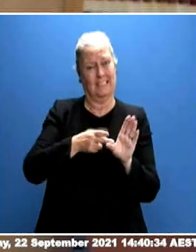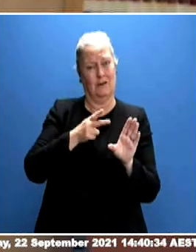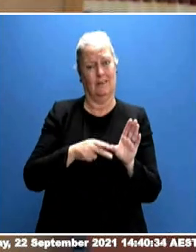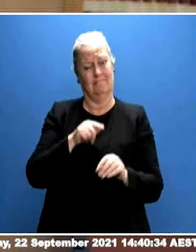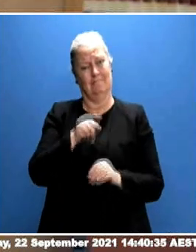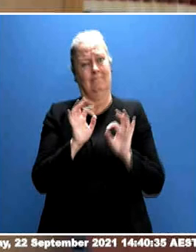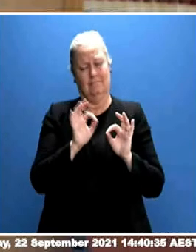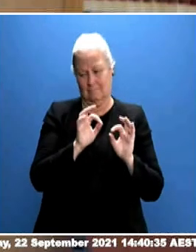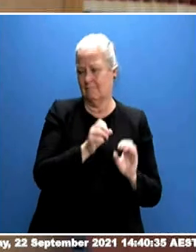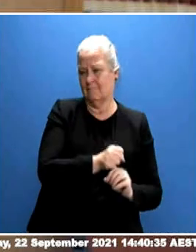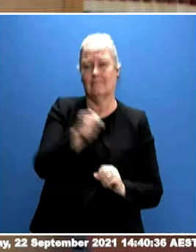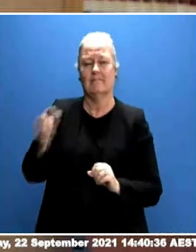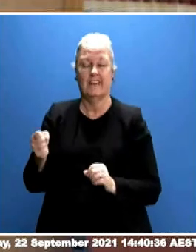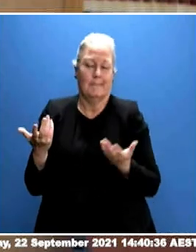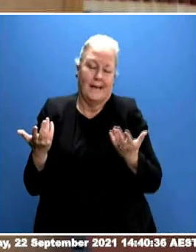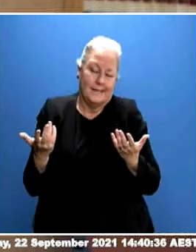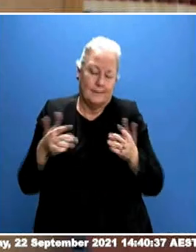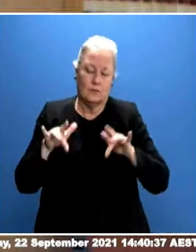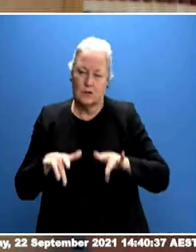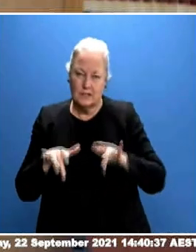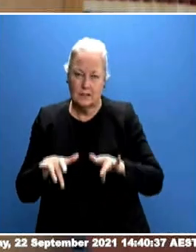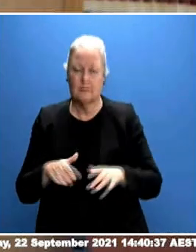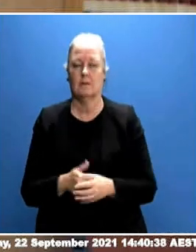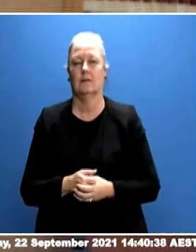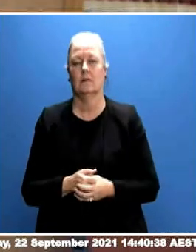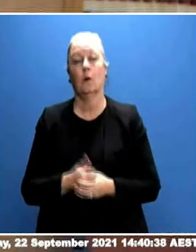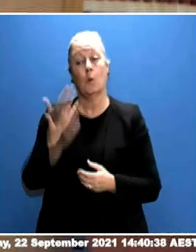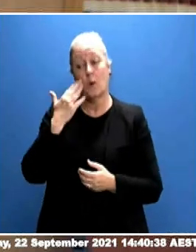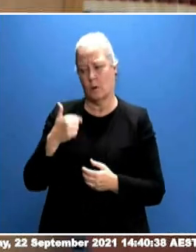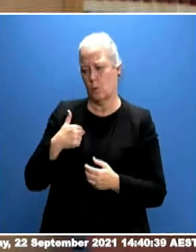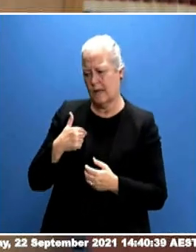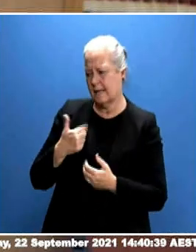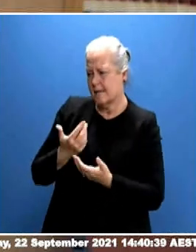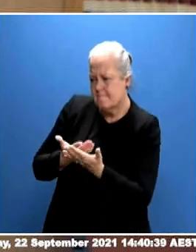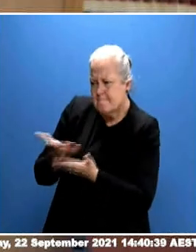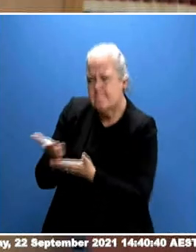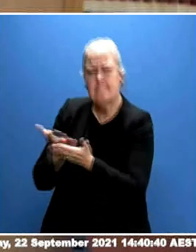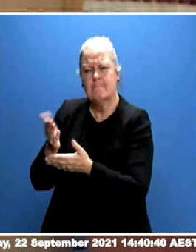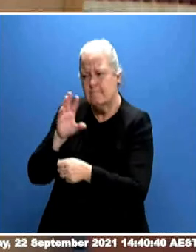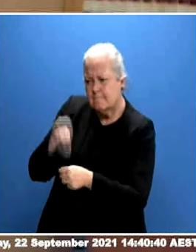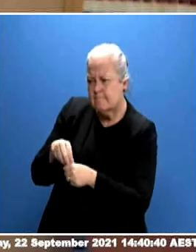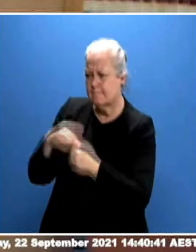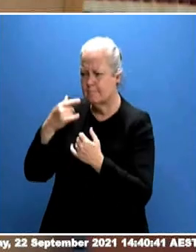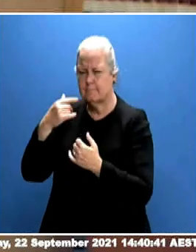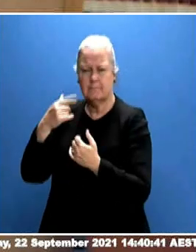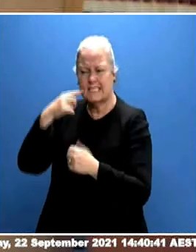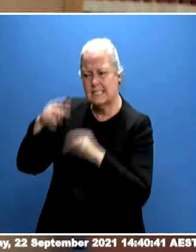we continue to have our consultation, we do have our health team there on three